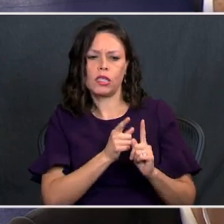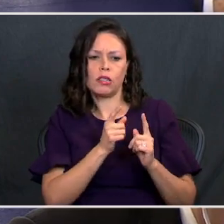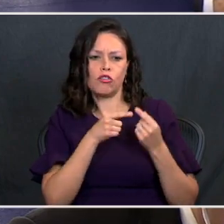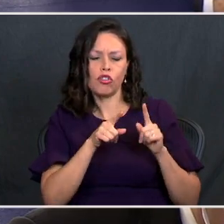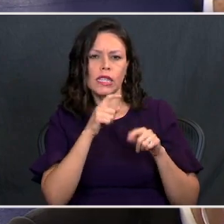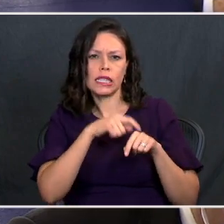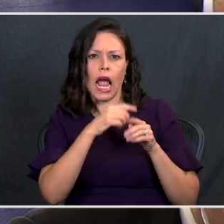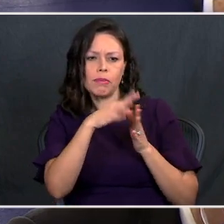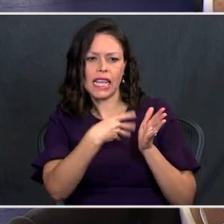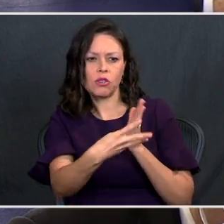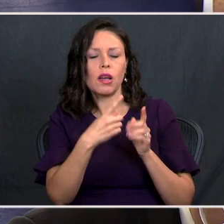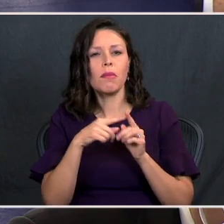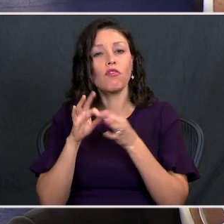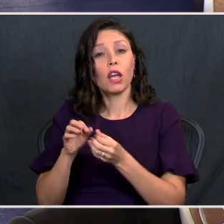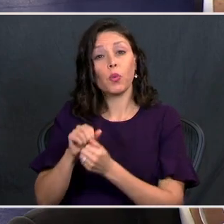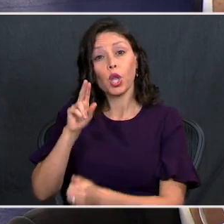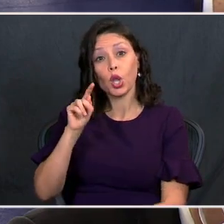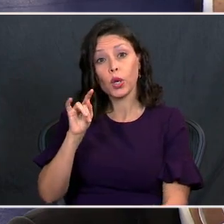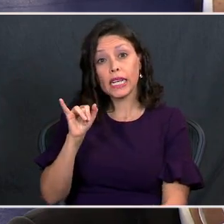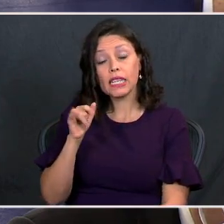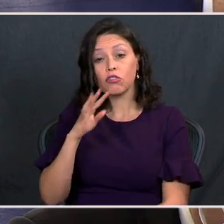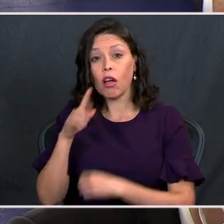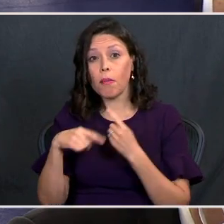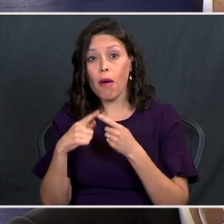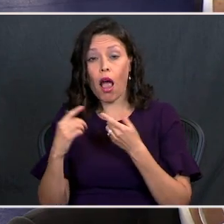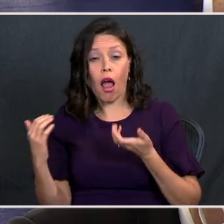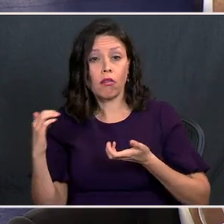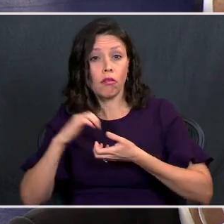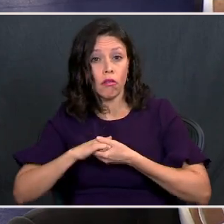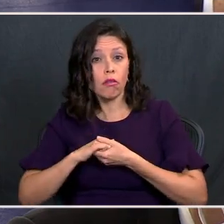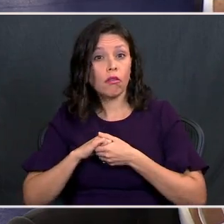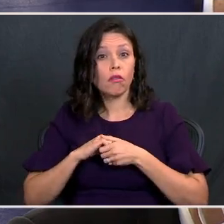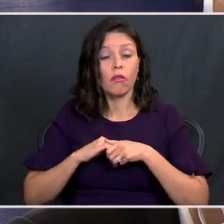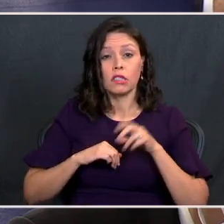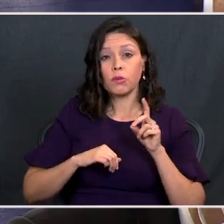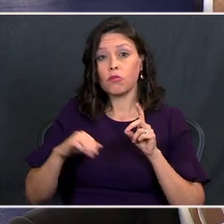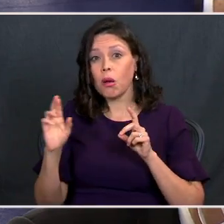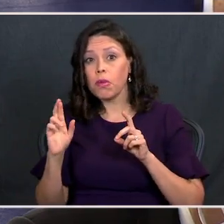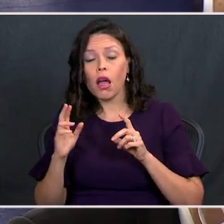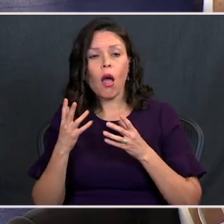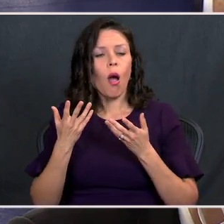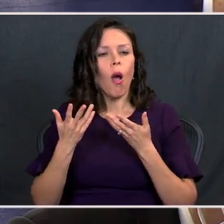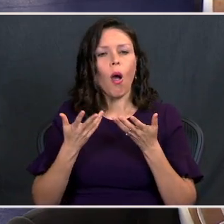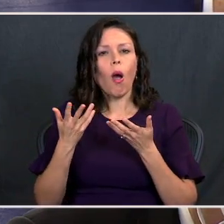But with unity, are you talking about bipartisanship? Are you talking about something that's wildly popular in the United States?